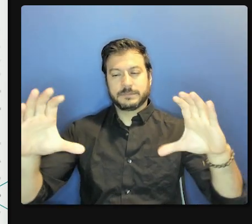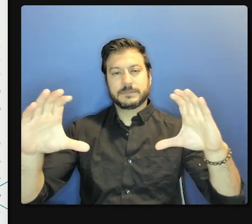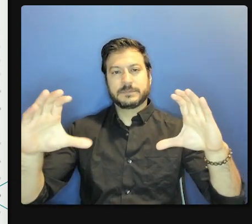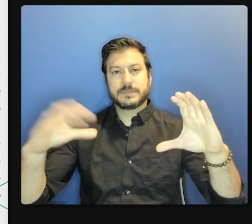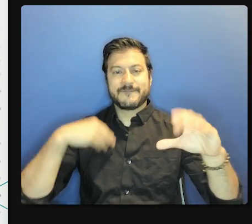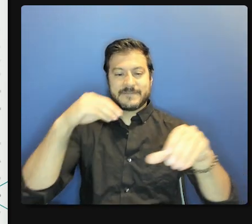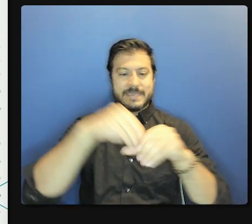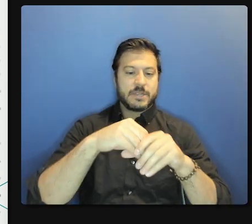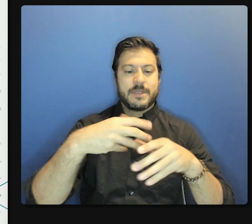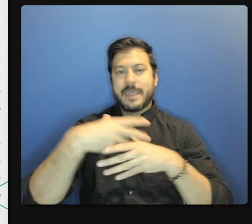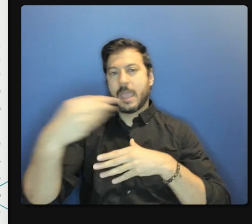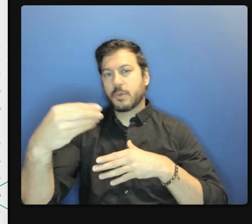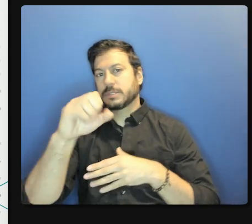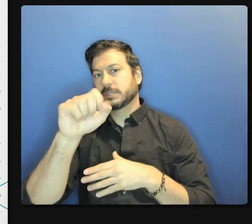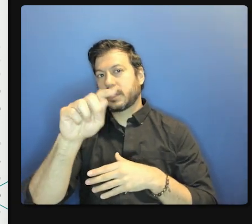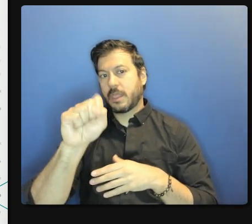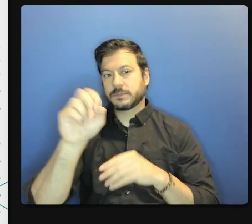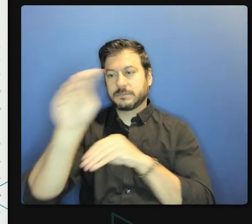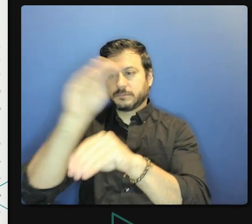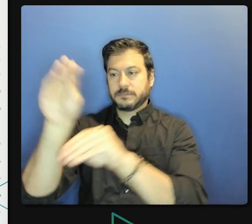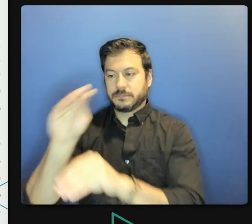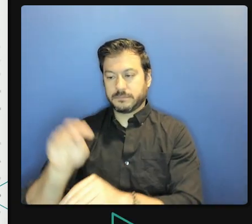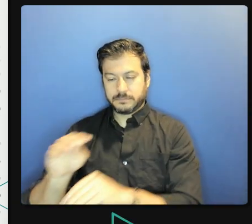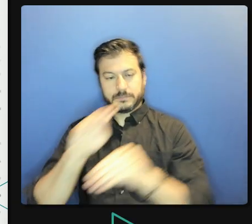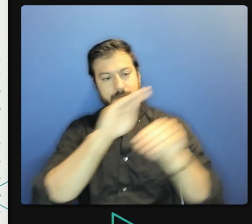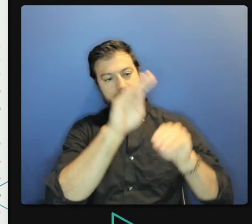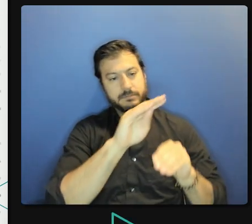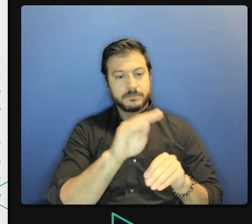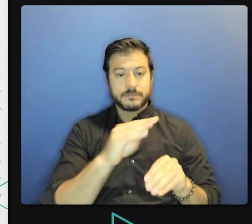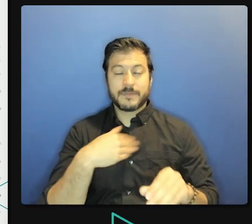Each wheel has inner and outer slots you can place controls into.